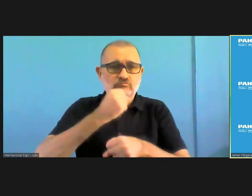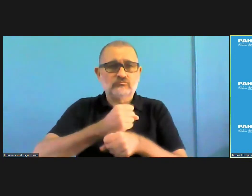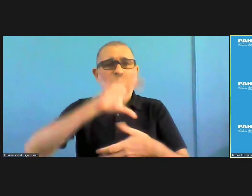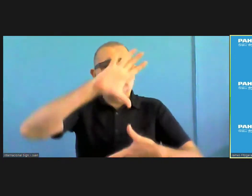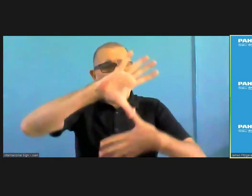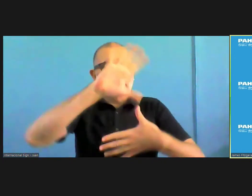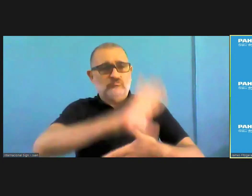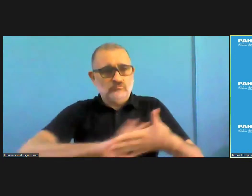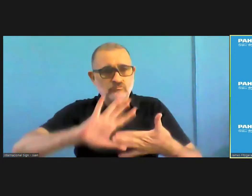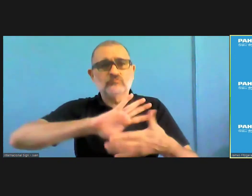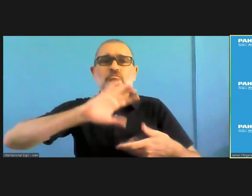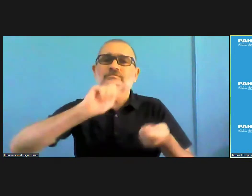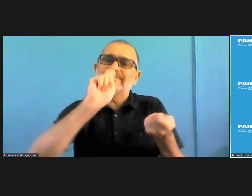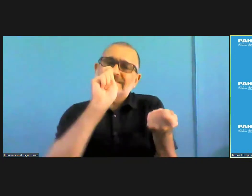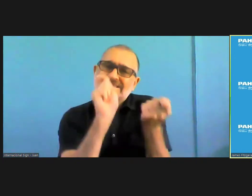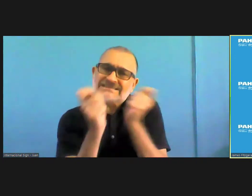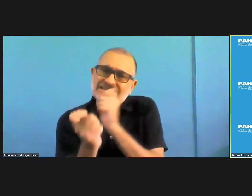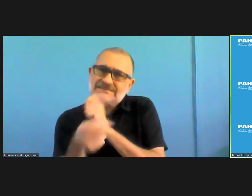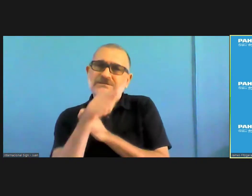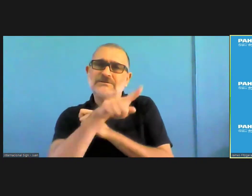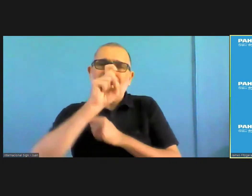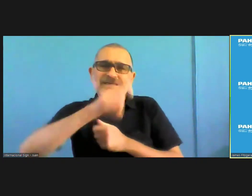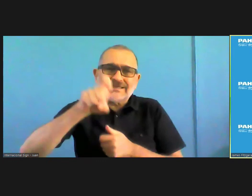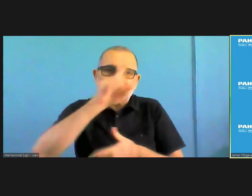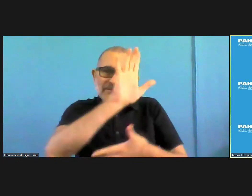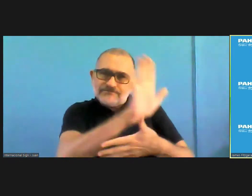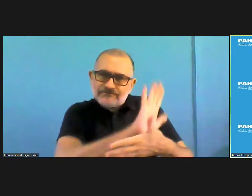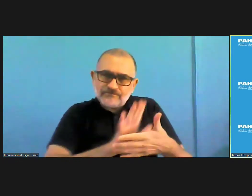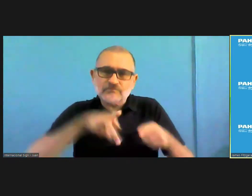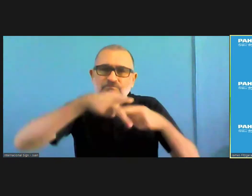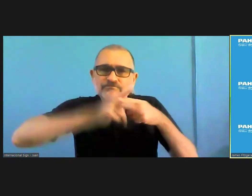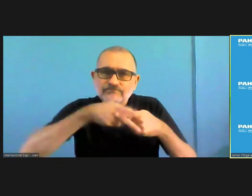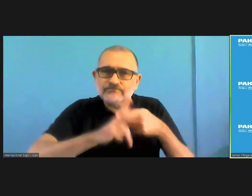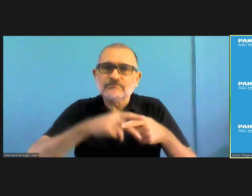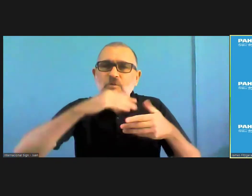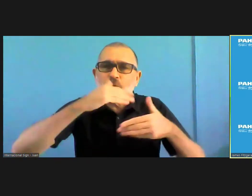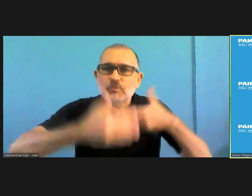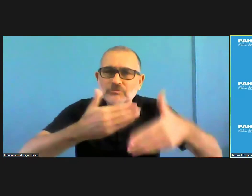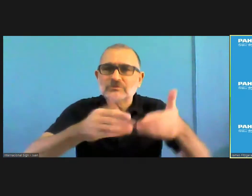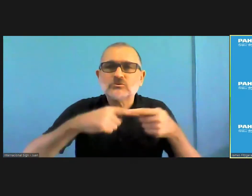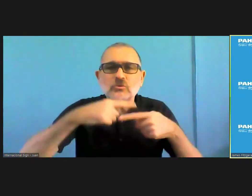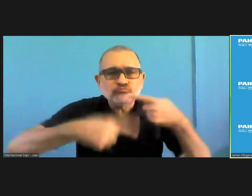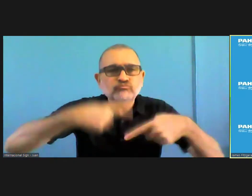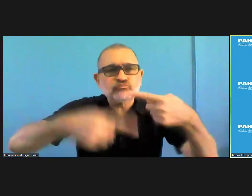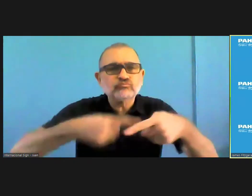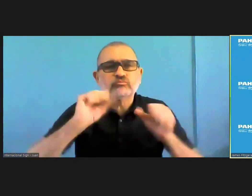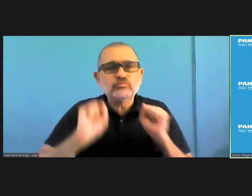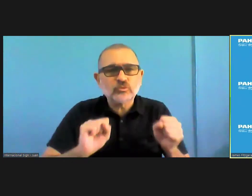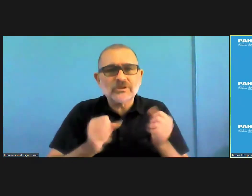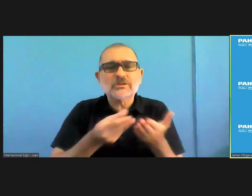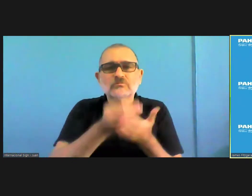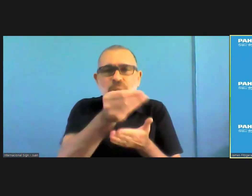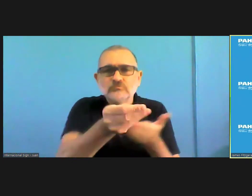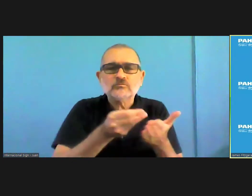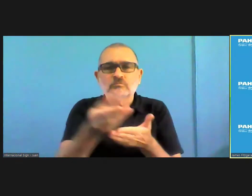resources, public resources, in health, while ensuring the necessary efficiencies that are so needed.